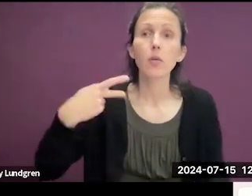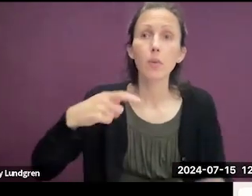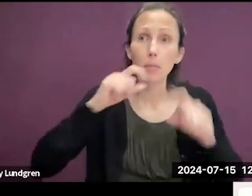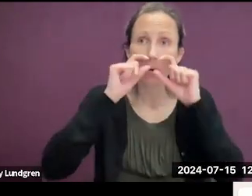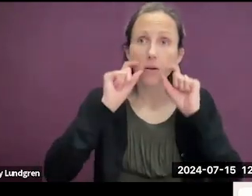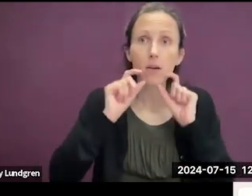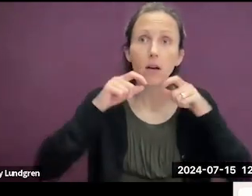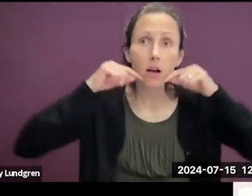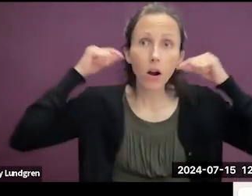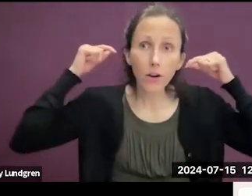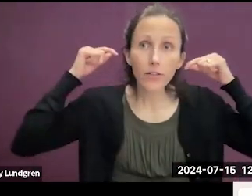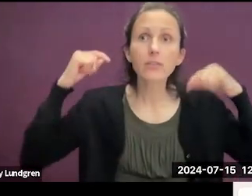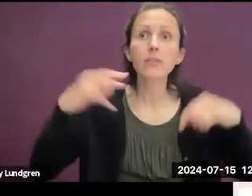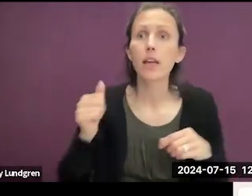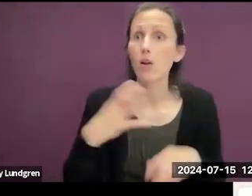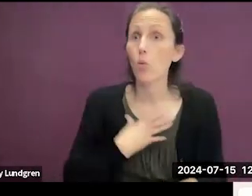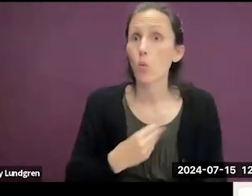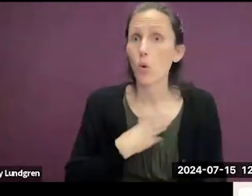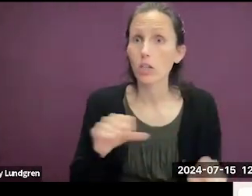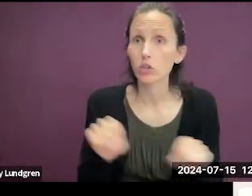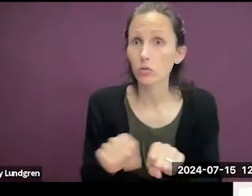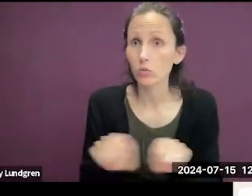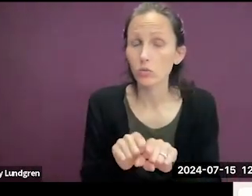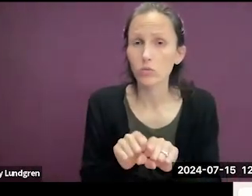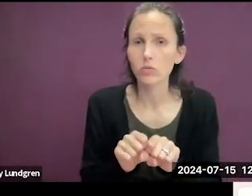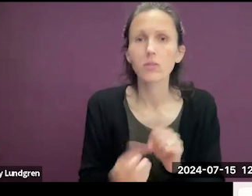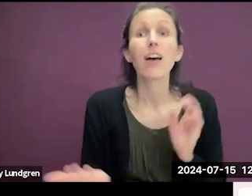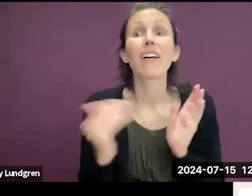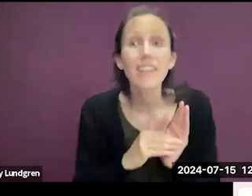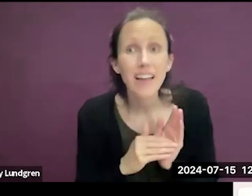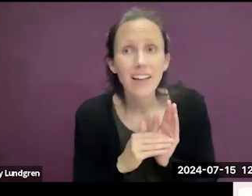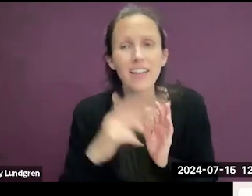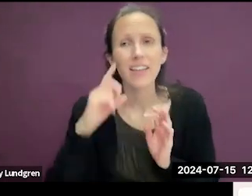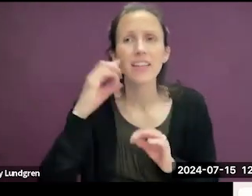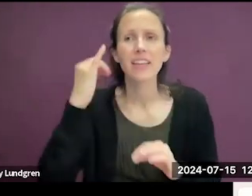So again, think back to how would you describe this to someone who's maybe on the phone with you.